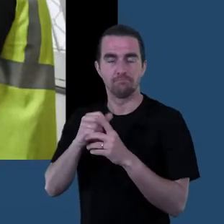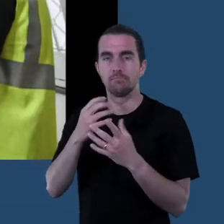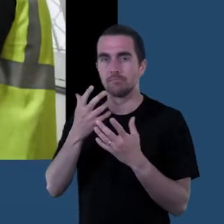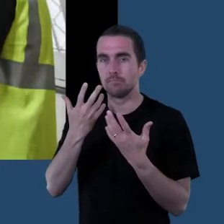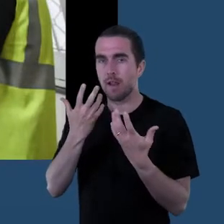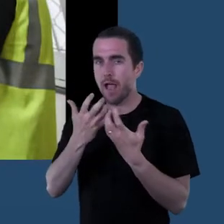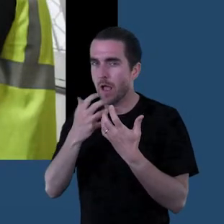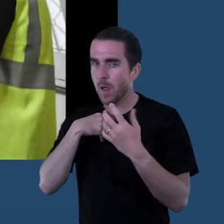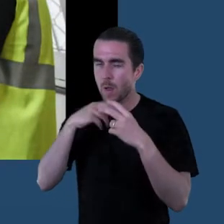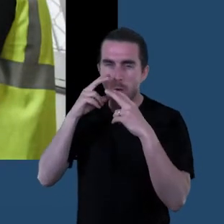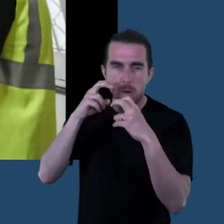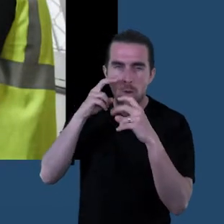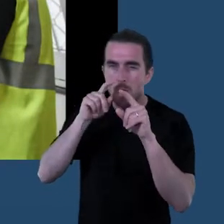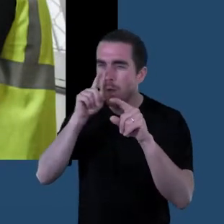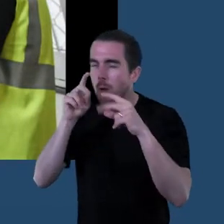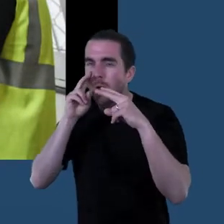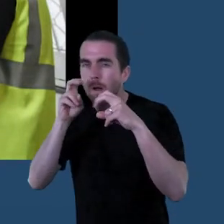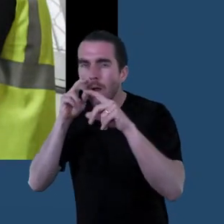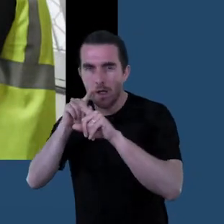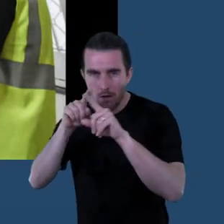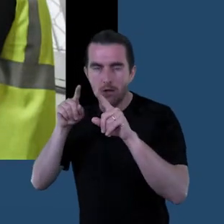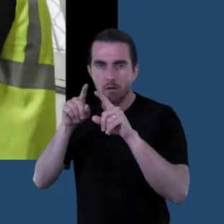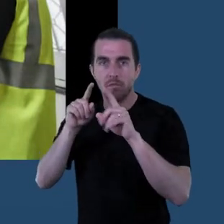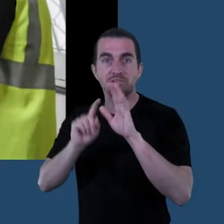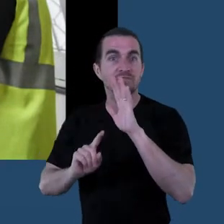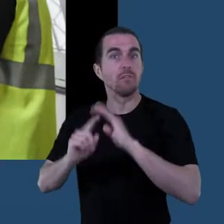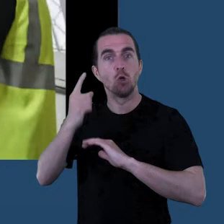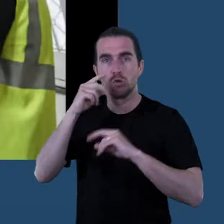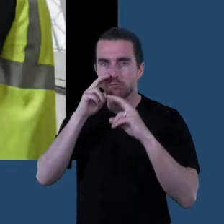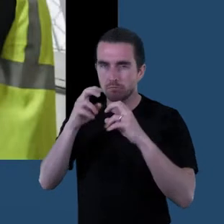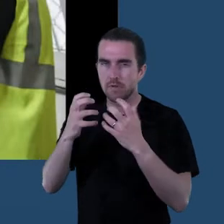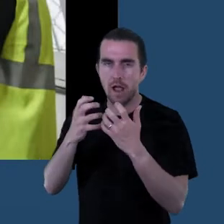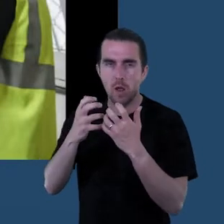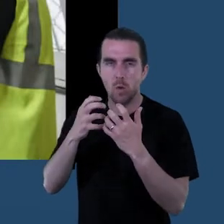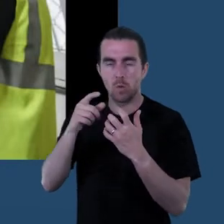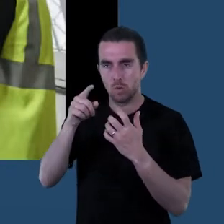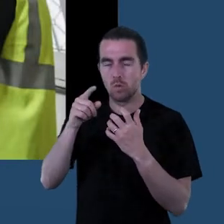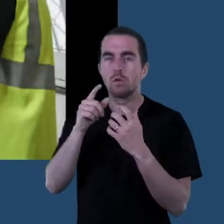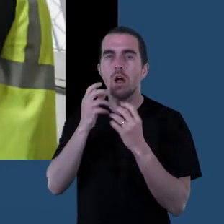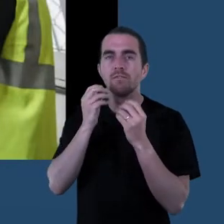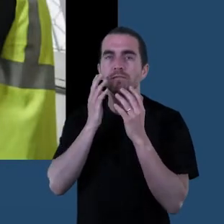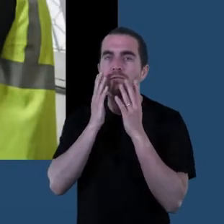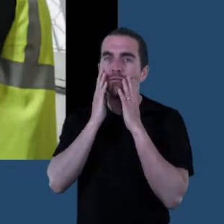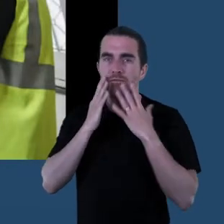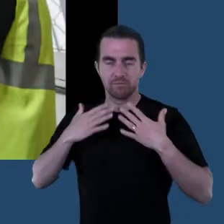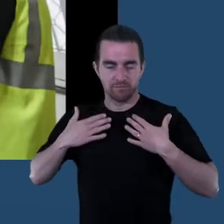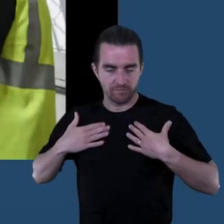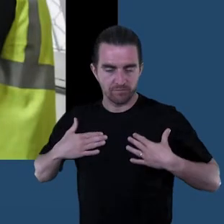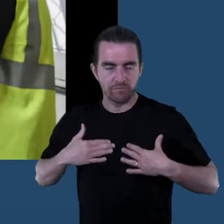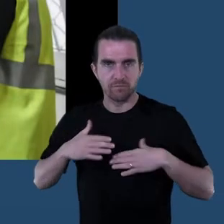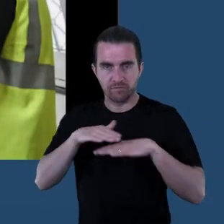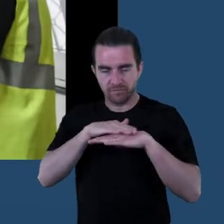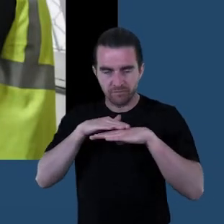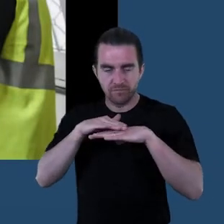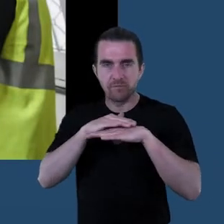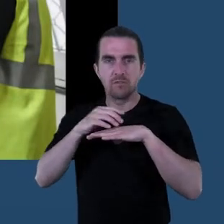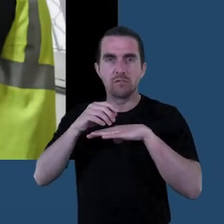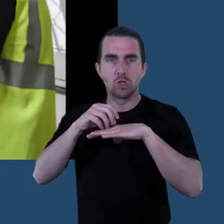we're doing some analysis on her to, the first evaluation of how fungal communities are actually inhabiting her surface,